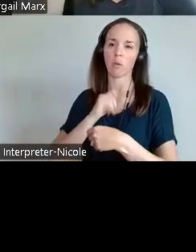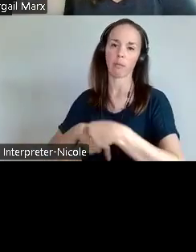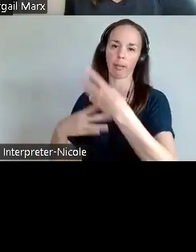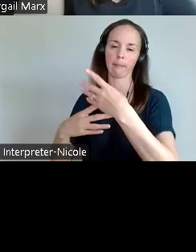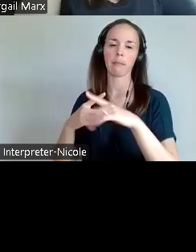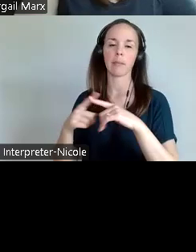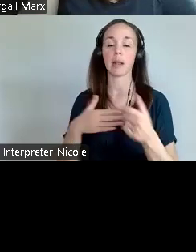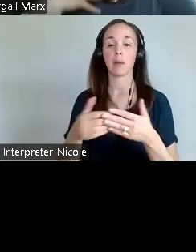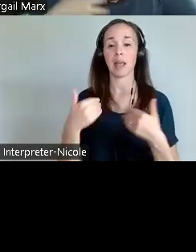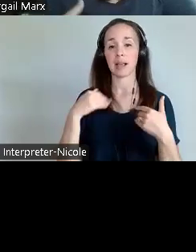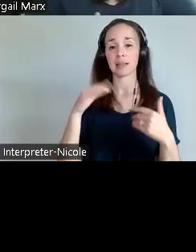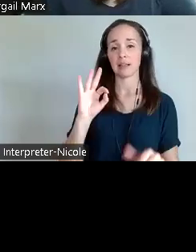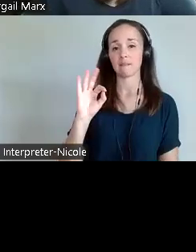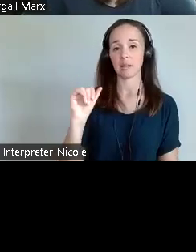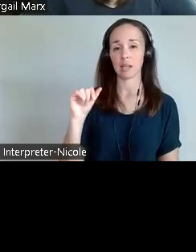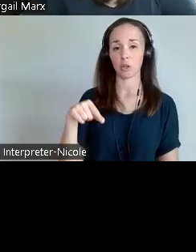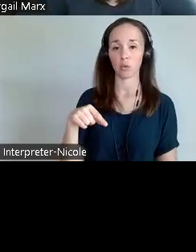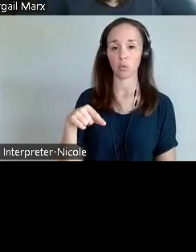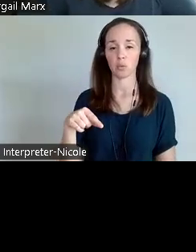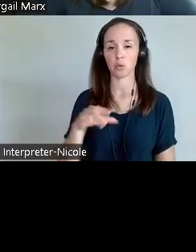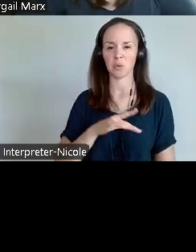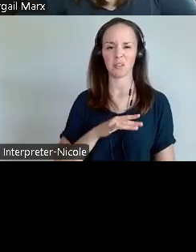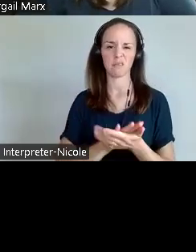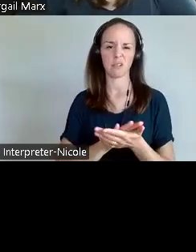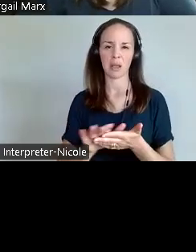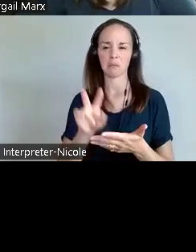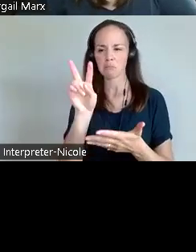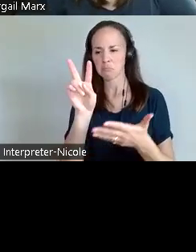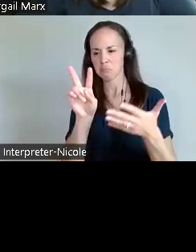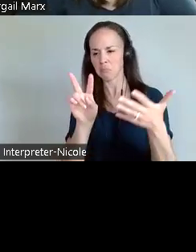asked questions, so it's sort of a question and answer format and it answers a lot of questions